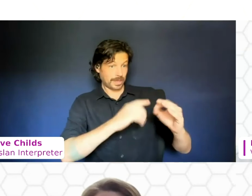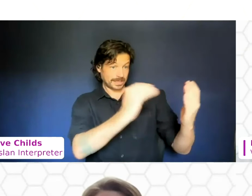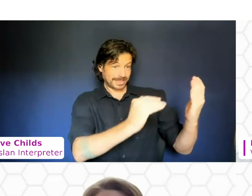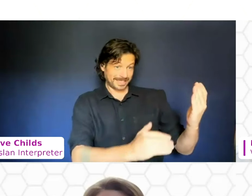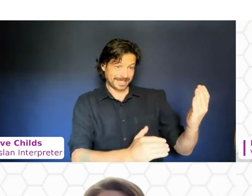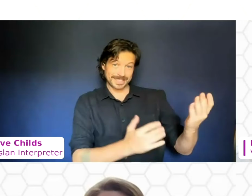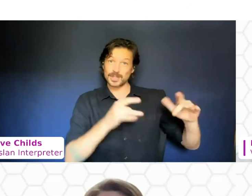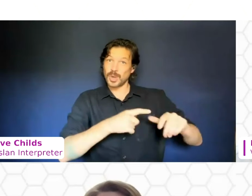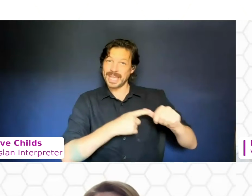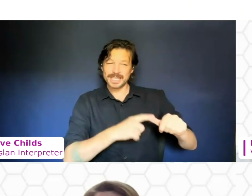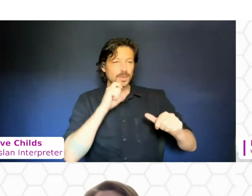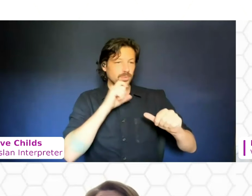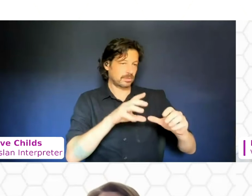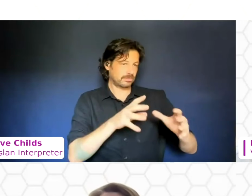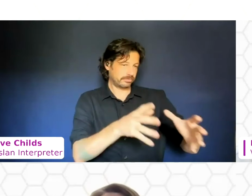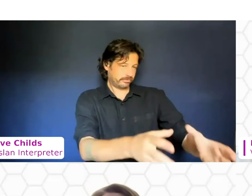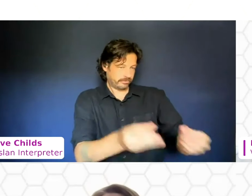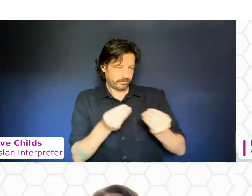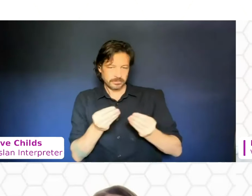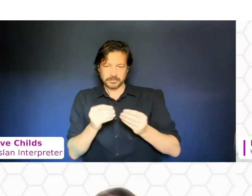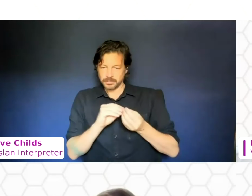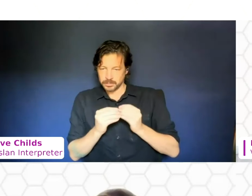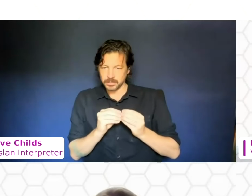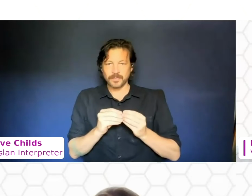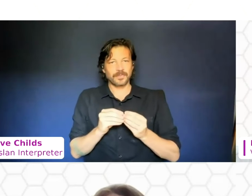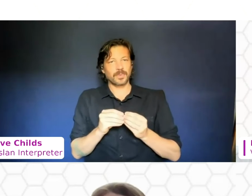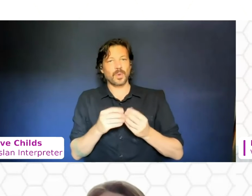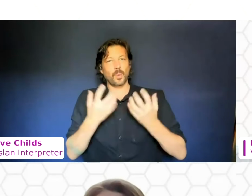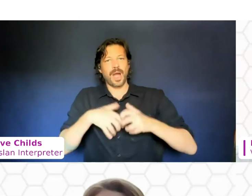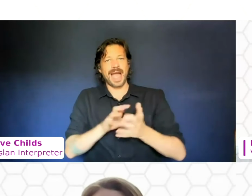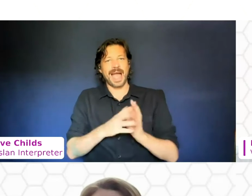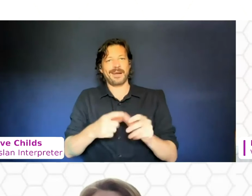and then we will have a conversation offline about how we're going to get back to everybody